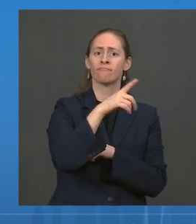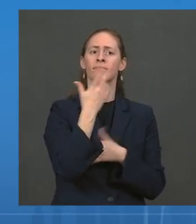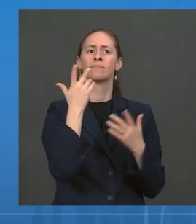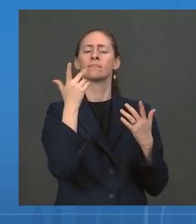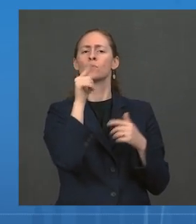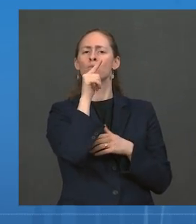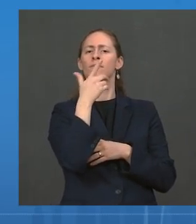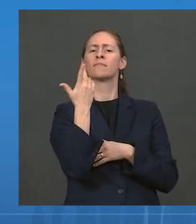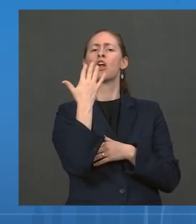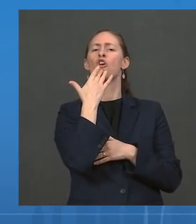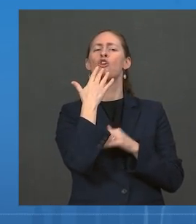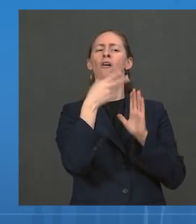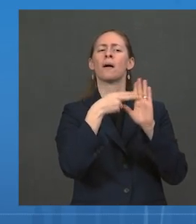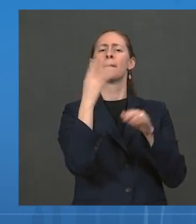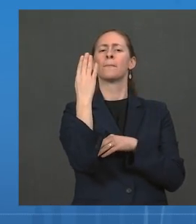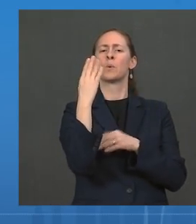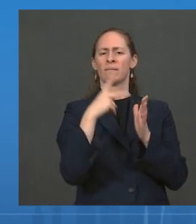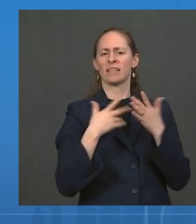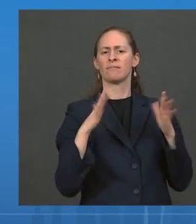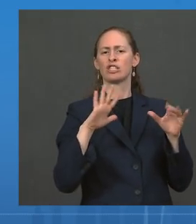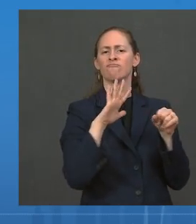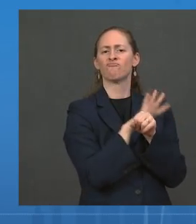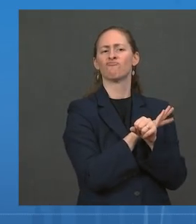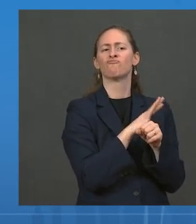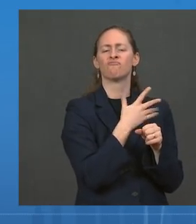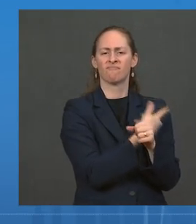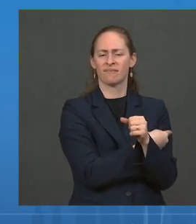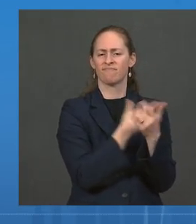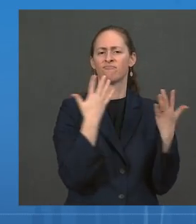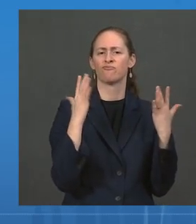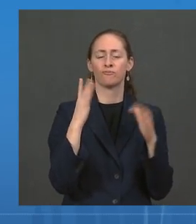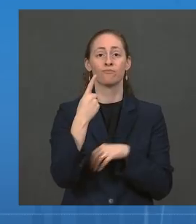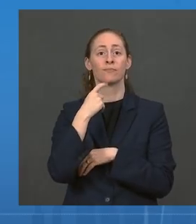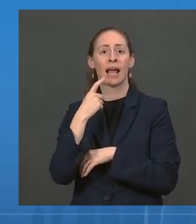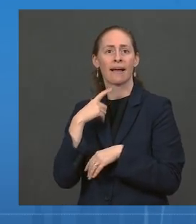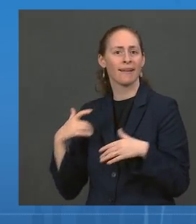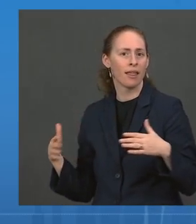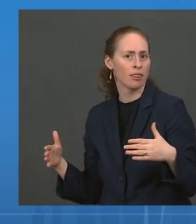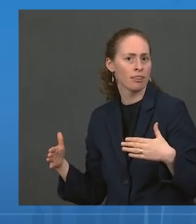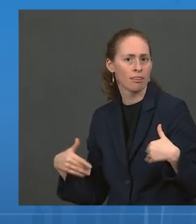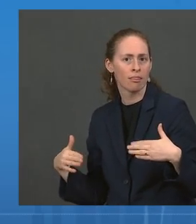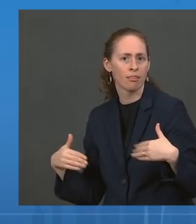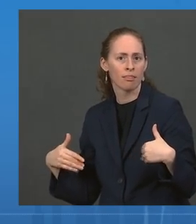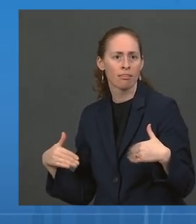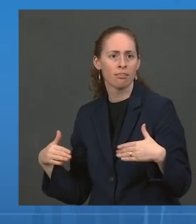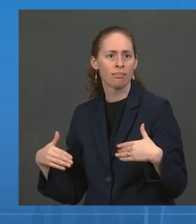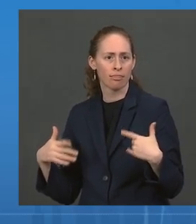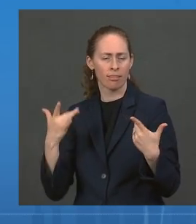and the red are not fully vaccinated. And we're comparing new hospital admissions,